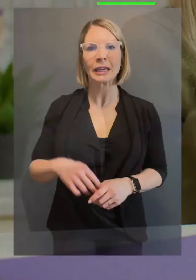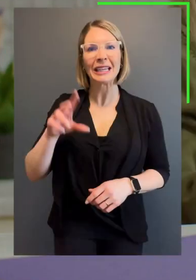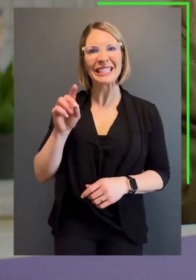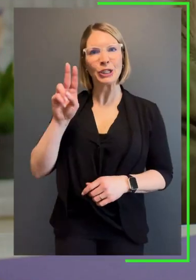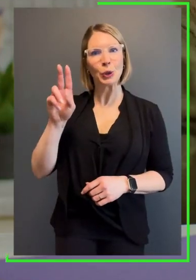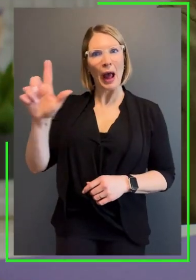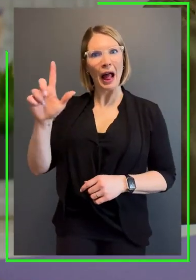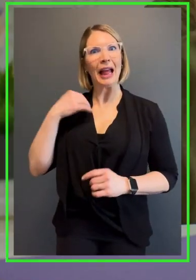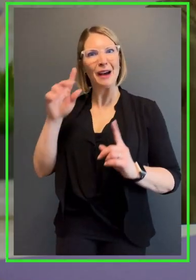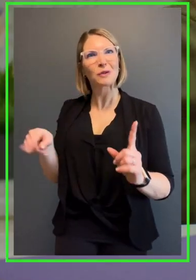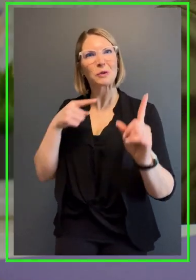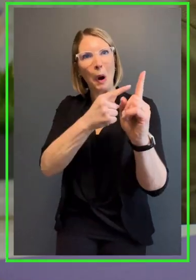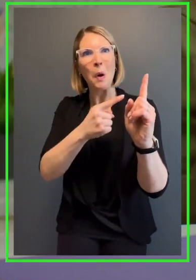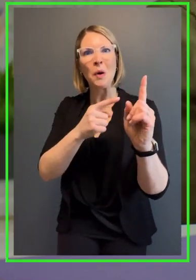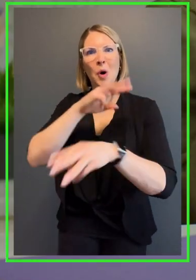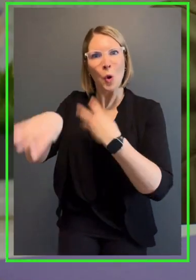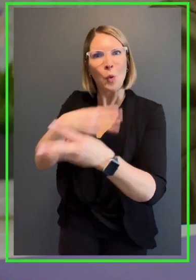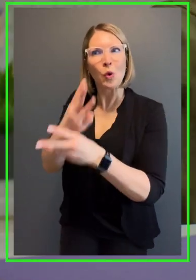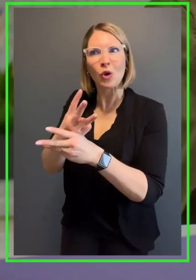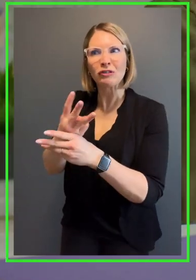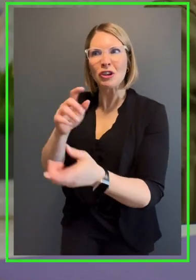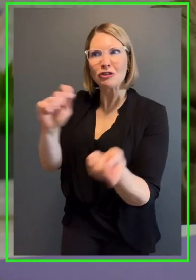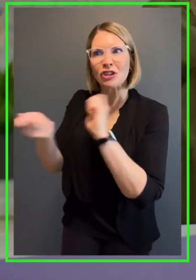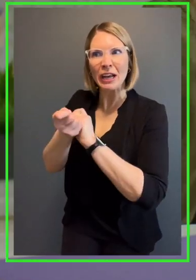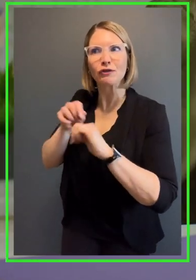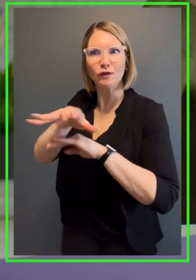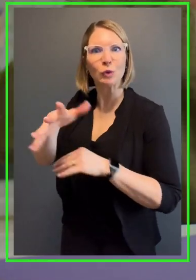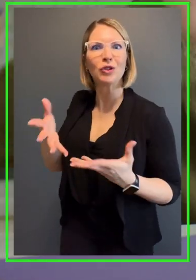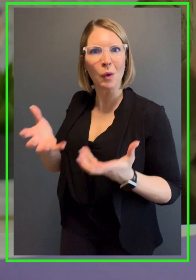At D2L we're on a mission to transform the way the world learns.